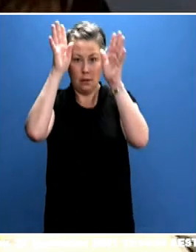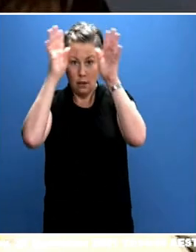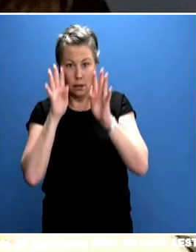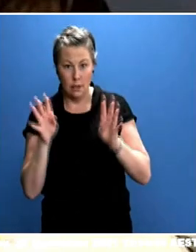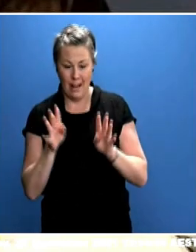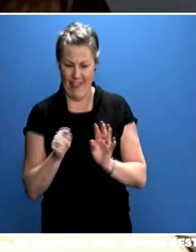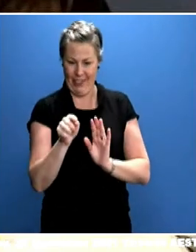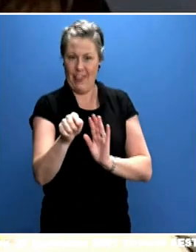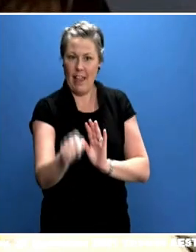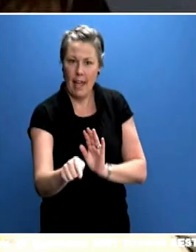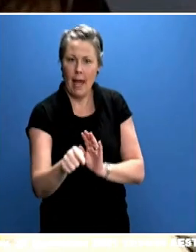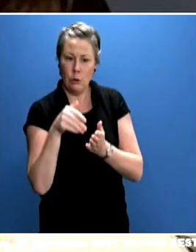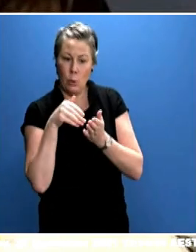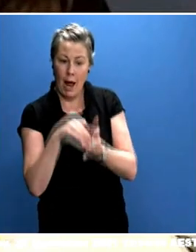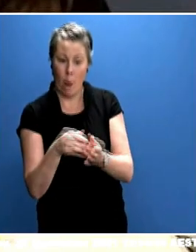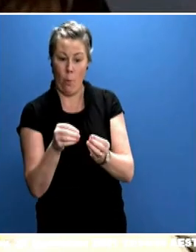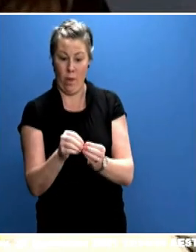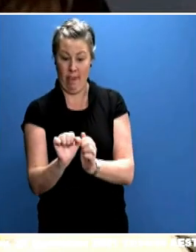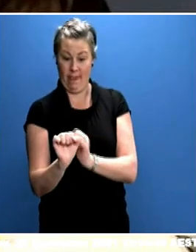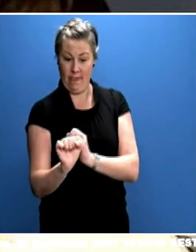their trauma, but to address the intergenerational trauma.